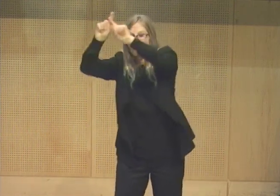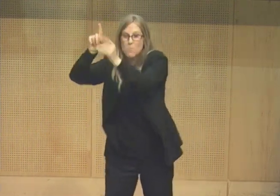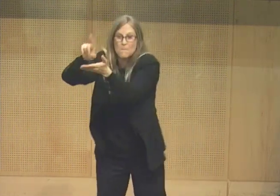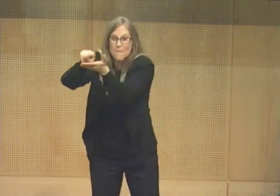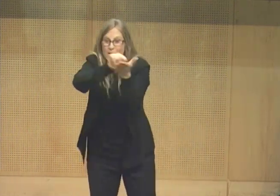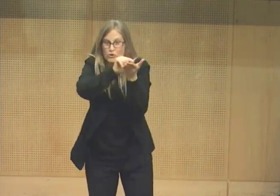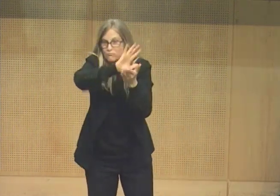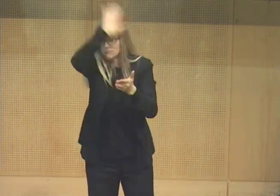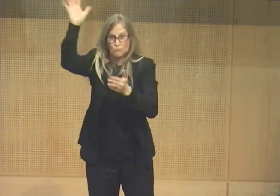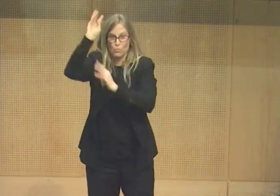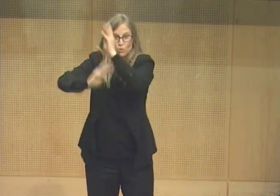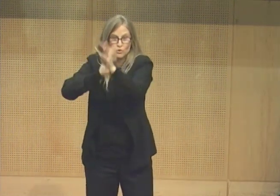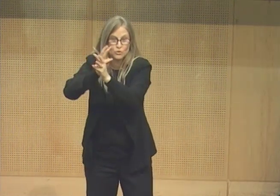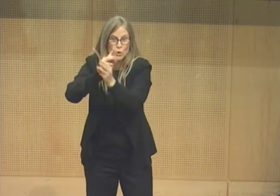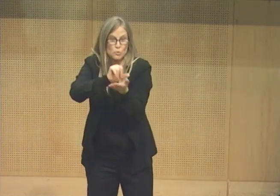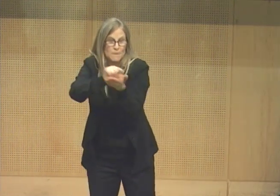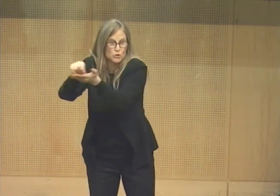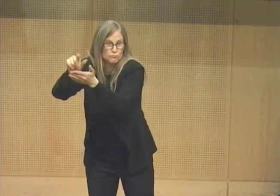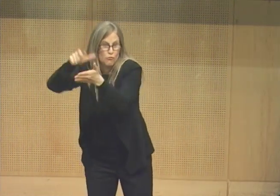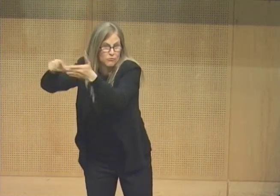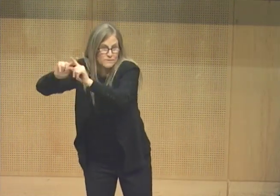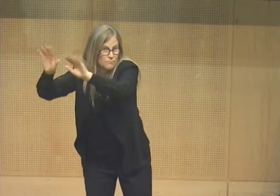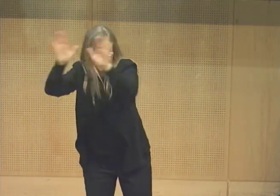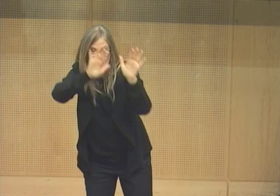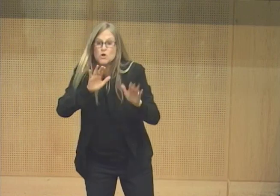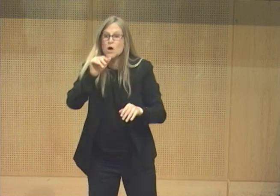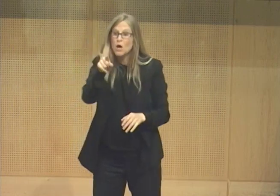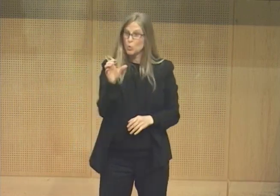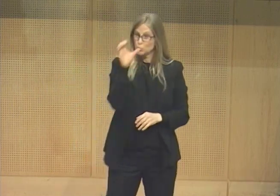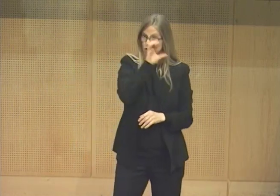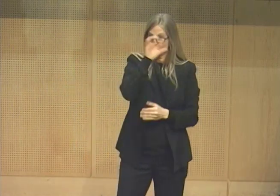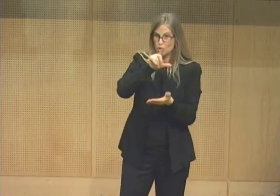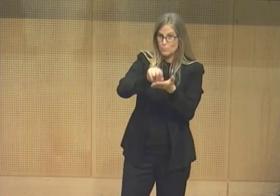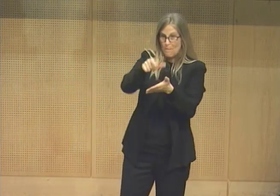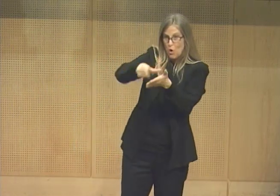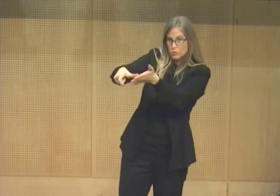it searches the entire world of publications.